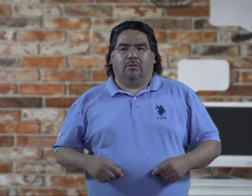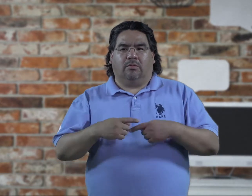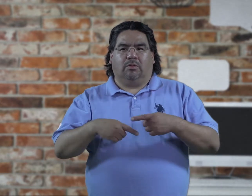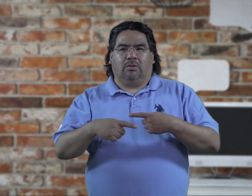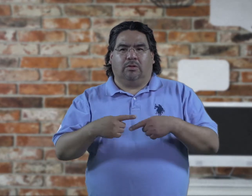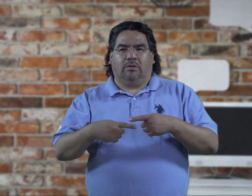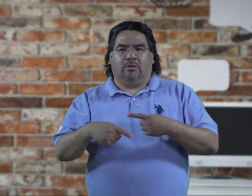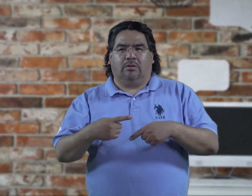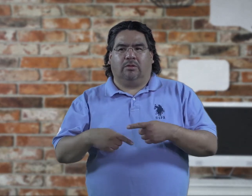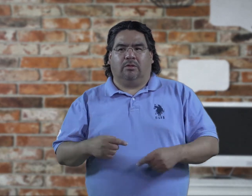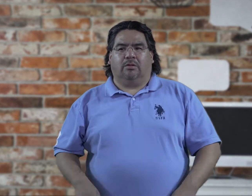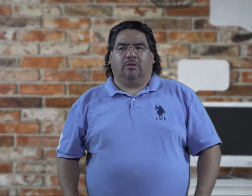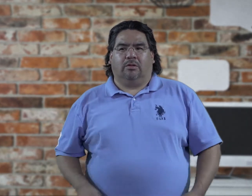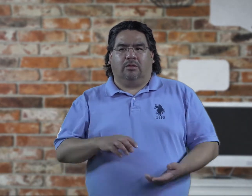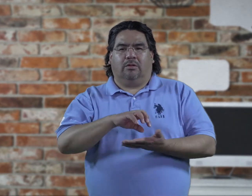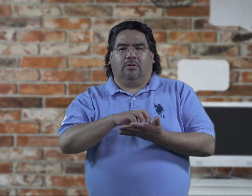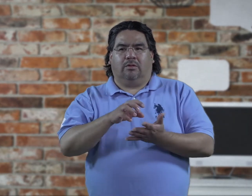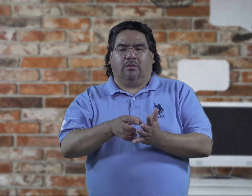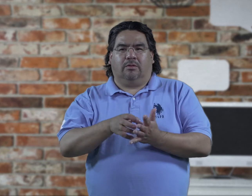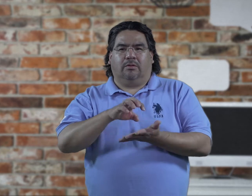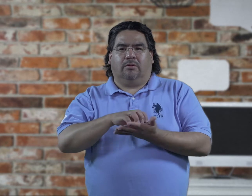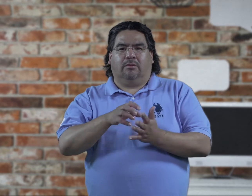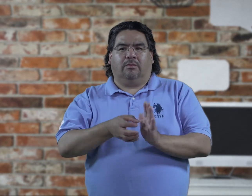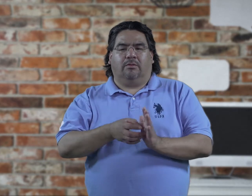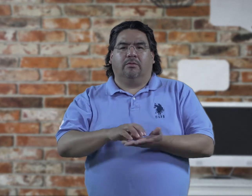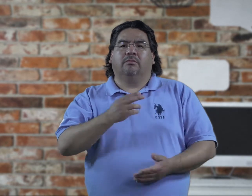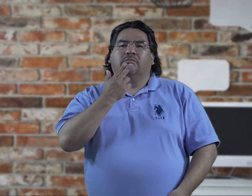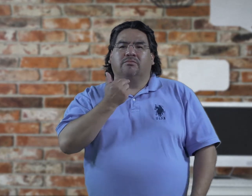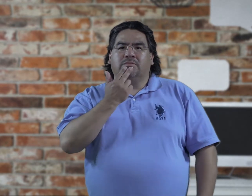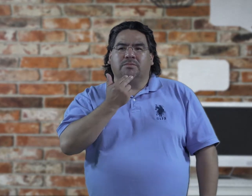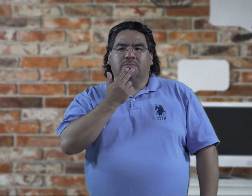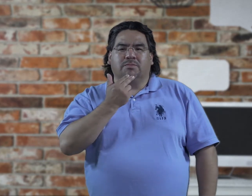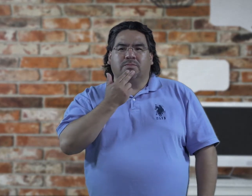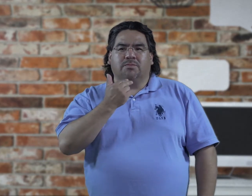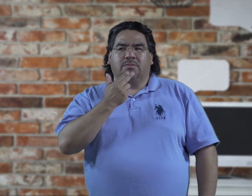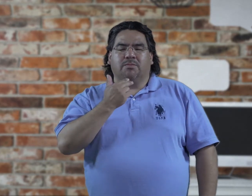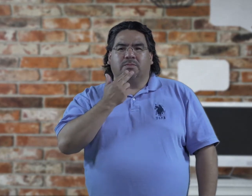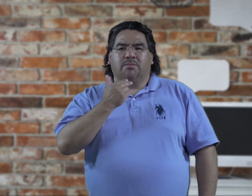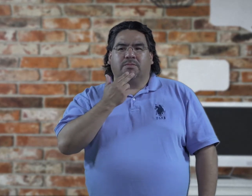Cabbage rolls Cookie Candy